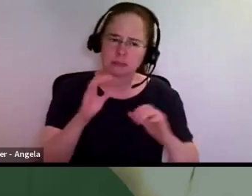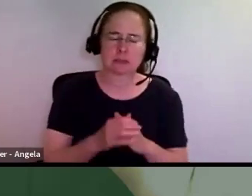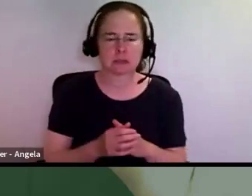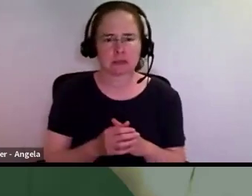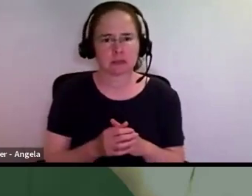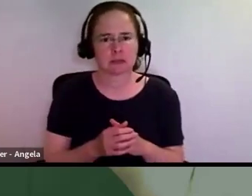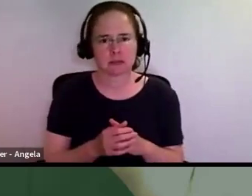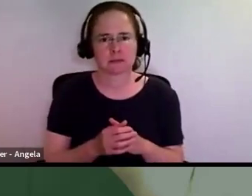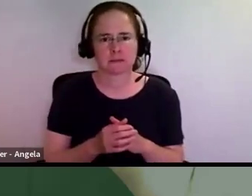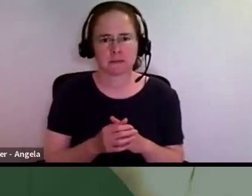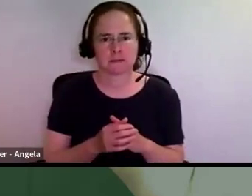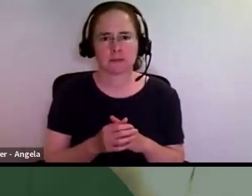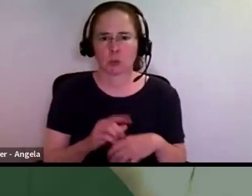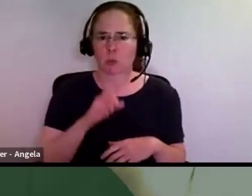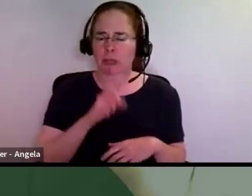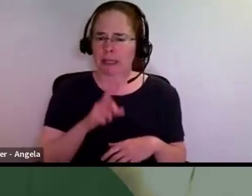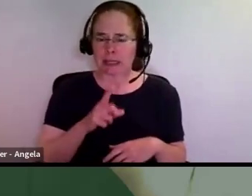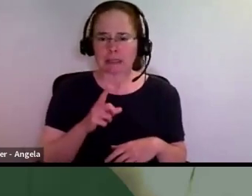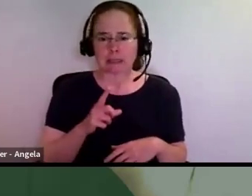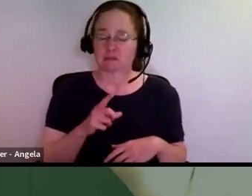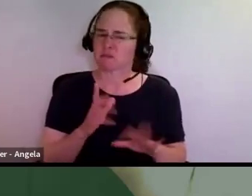we've seen in chat, this will be this is being recorded and will